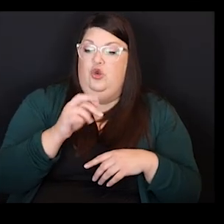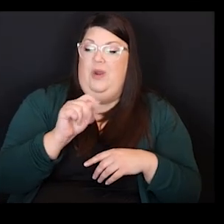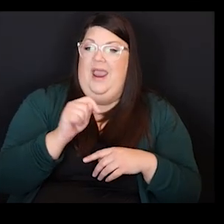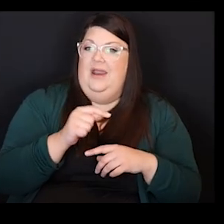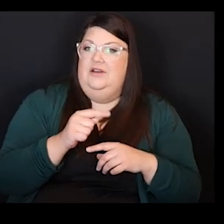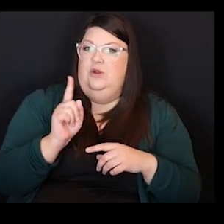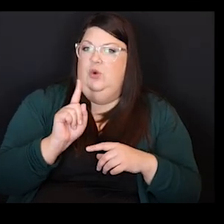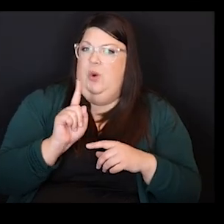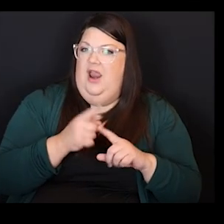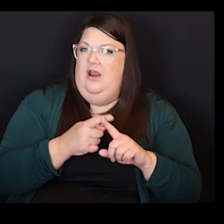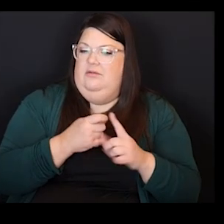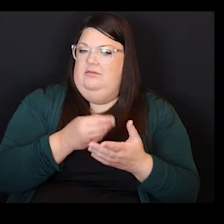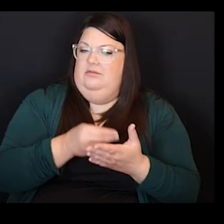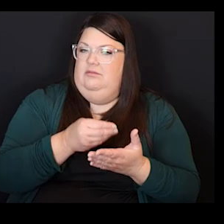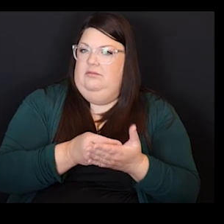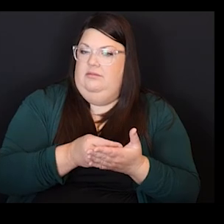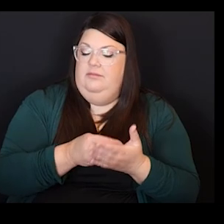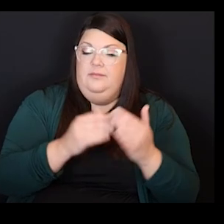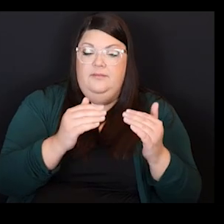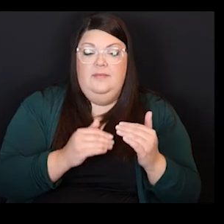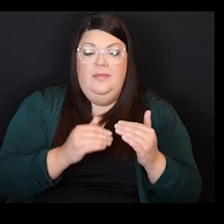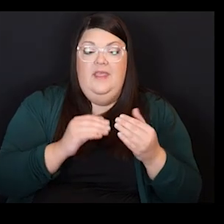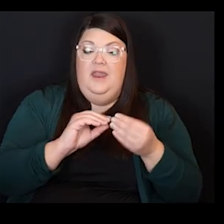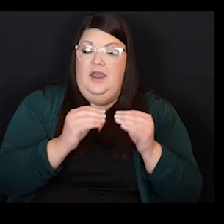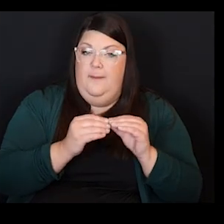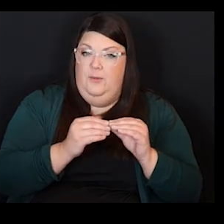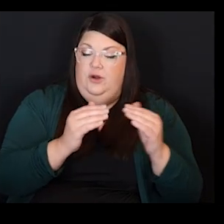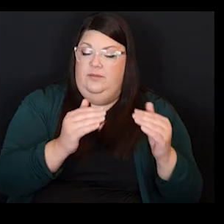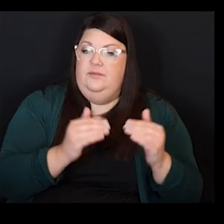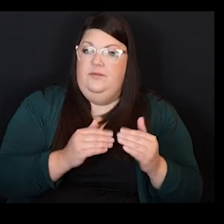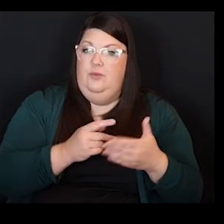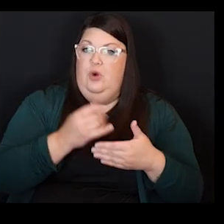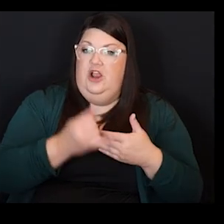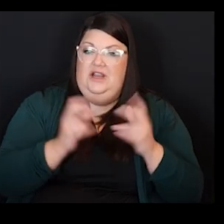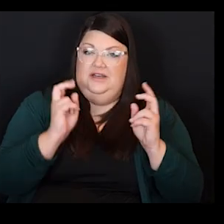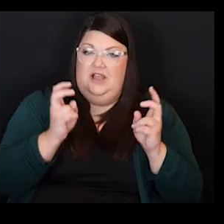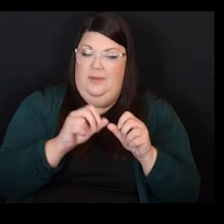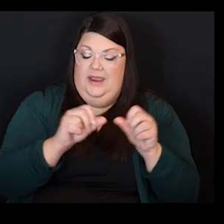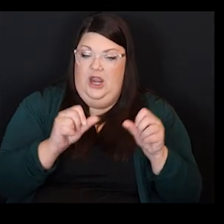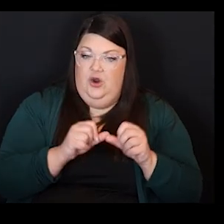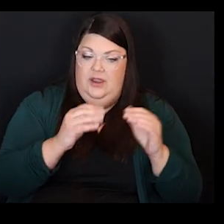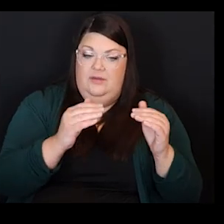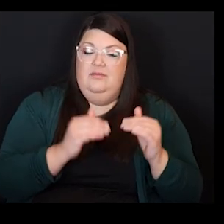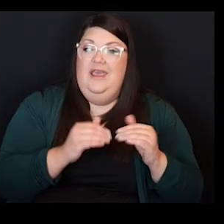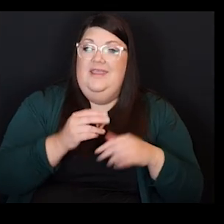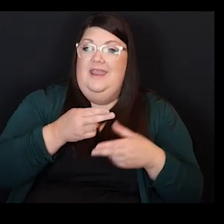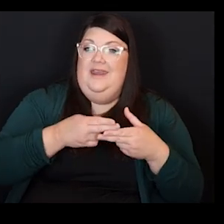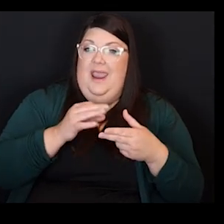the grant number, the project topic areas, the name of the grantee awarded the project,